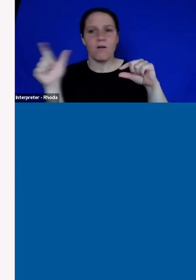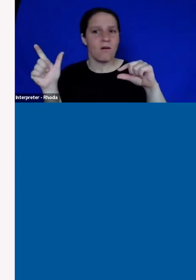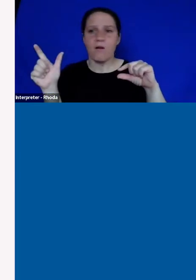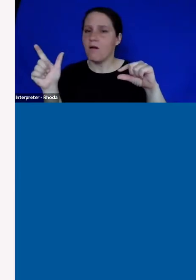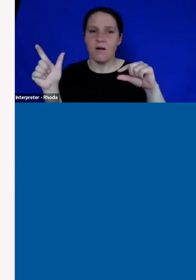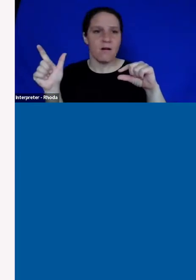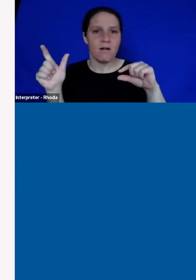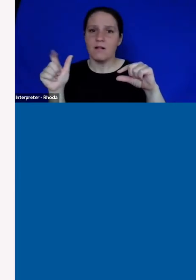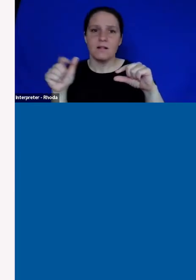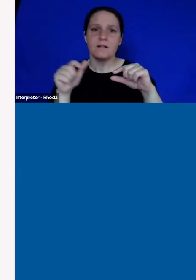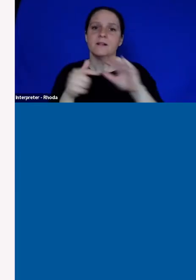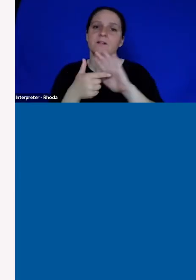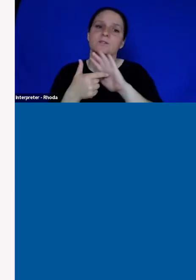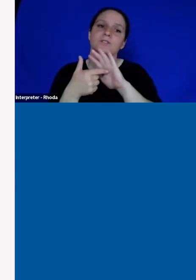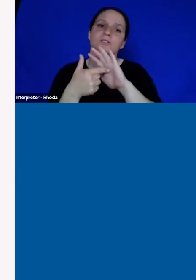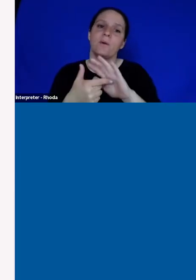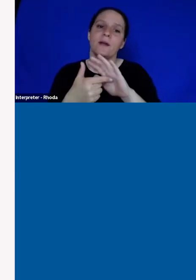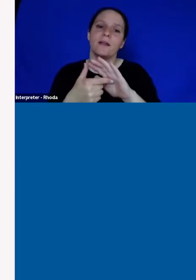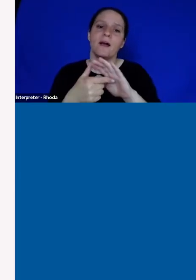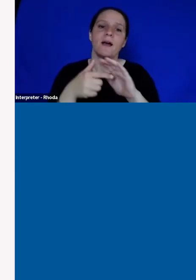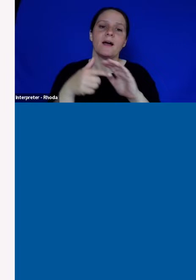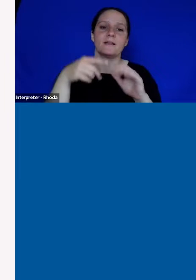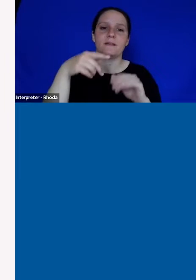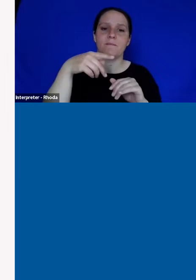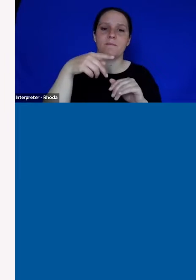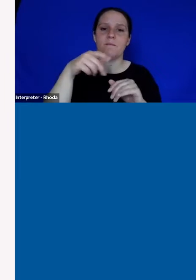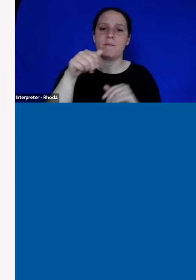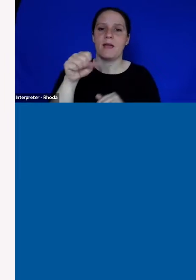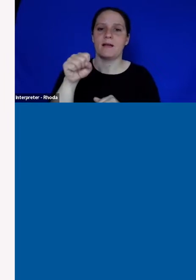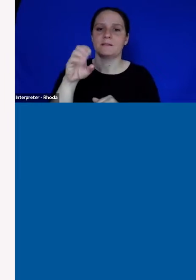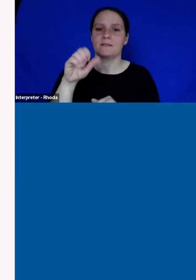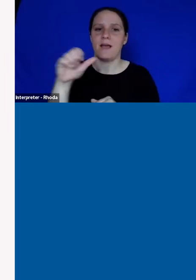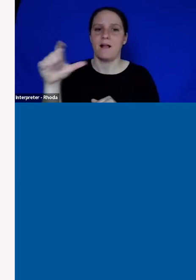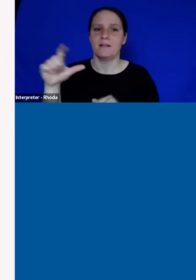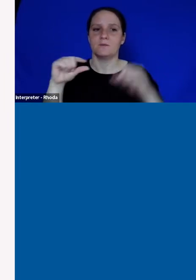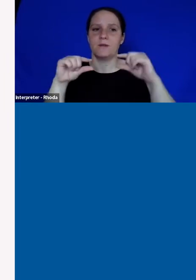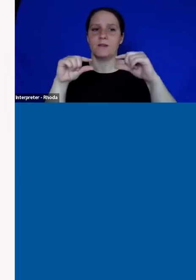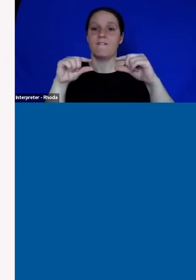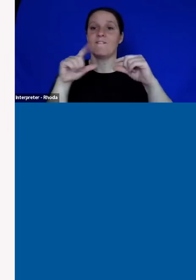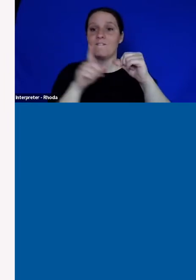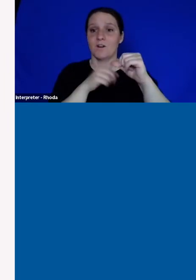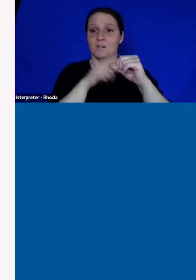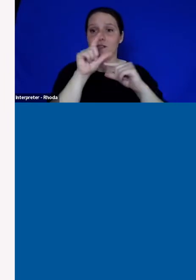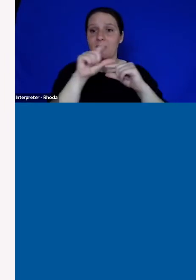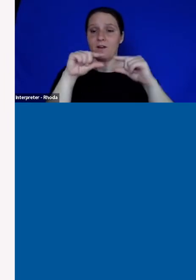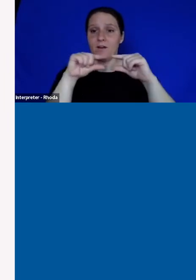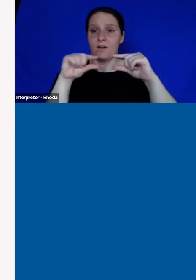PascalCase is when you capitalize the first letter of each of your word and camelCase is when you capitalize the second,